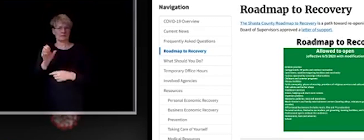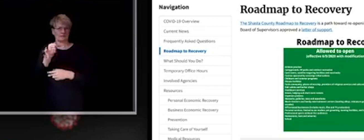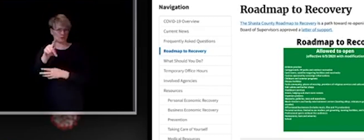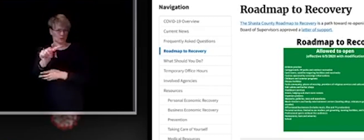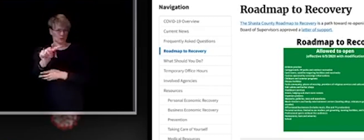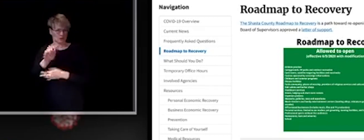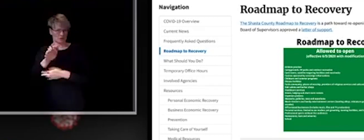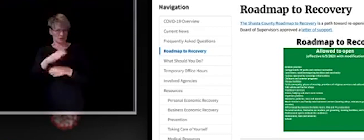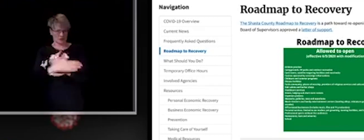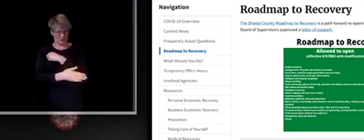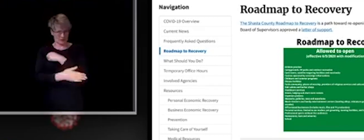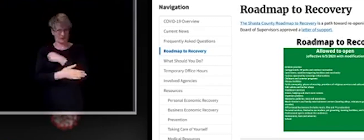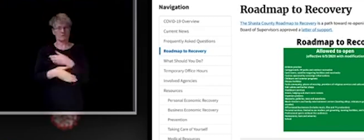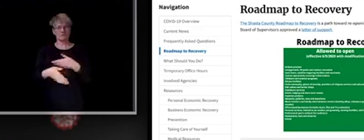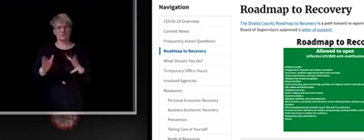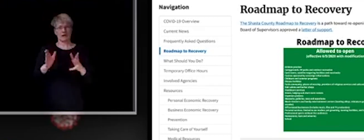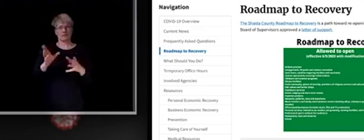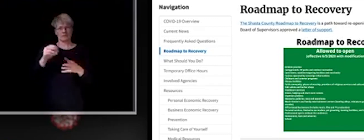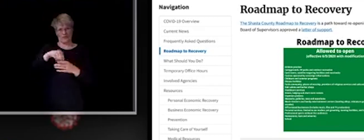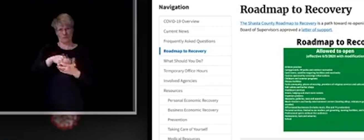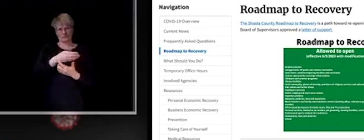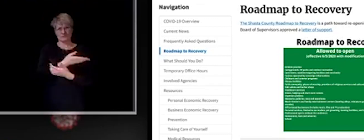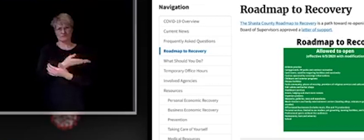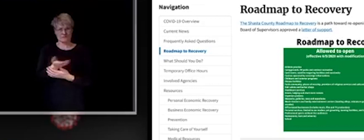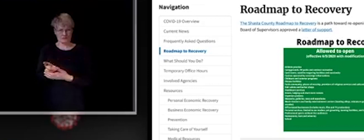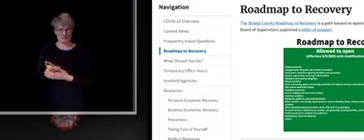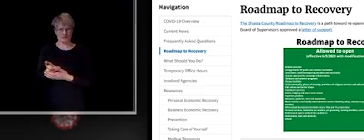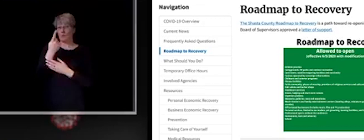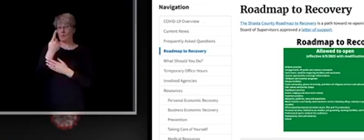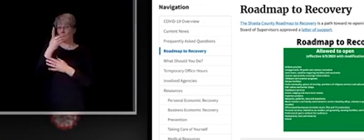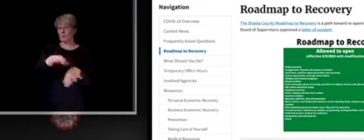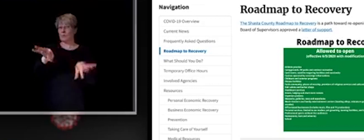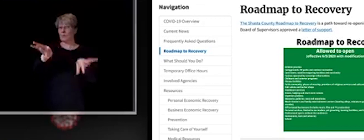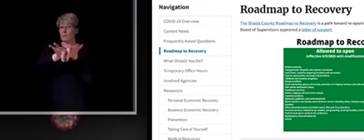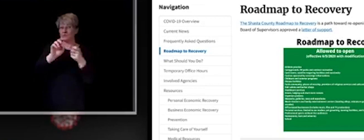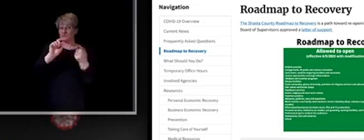process, one, a key change that happened with this release is that the release date is on